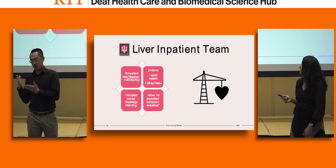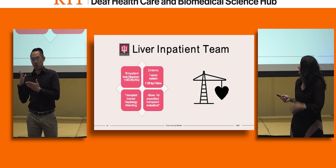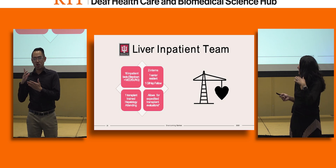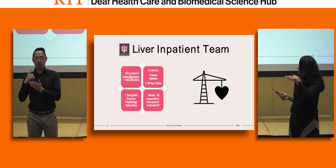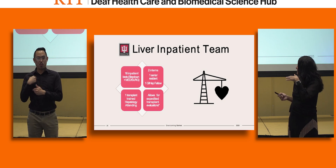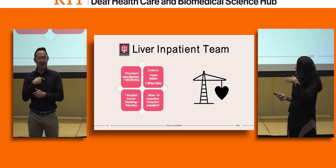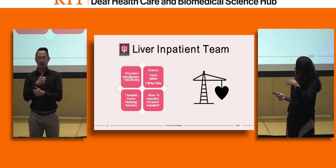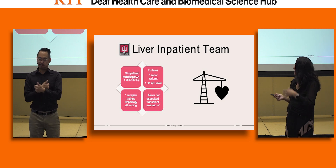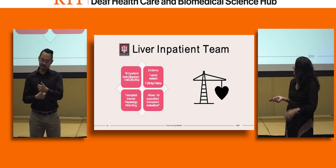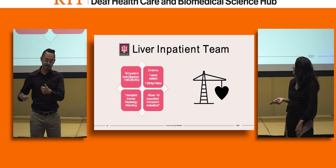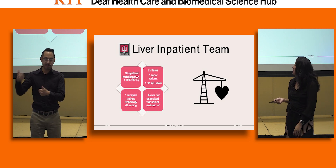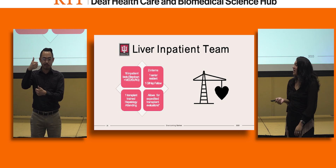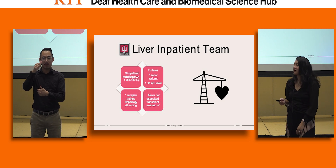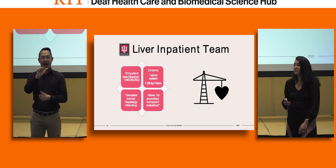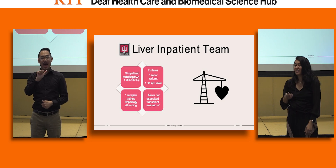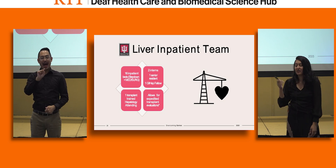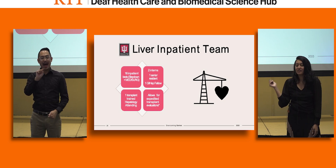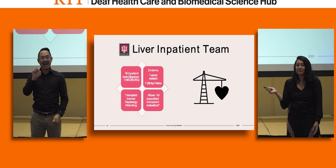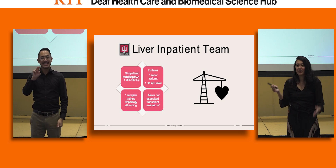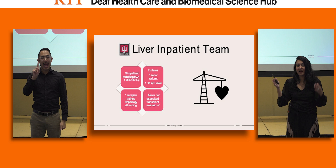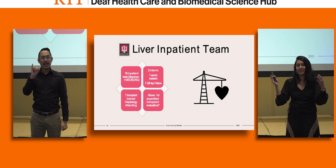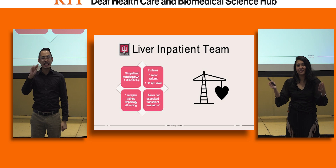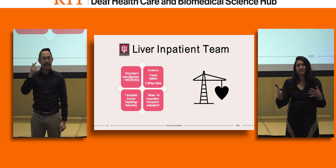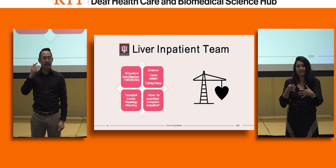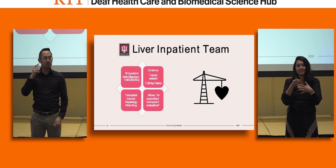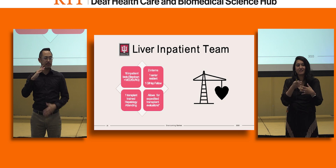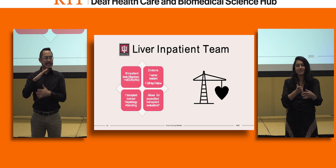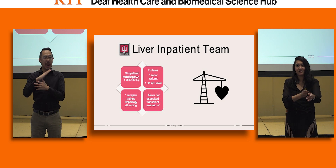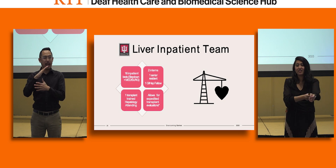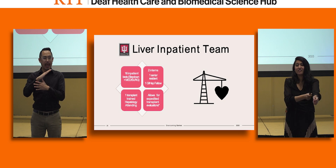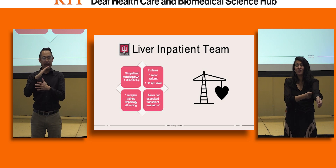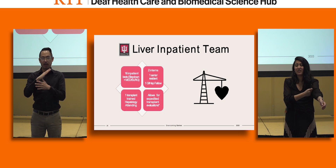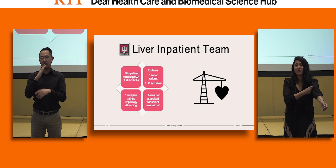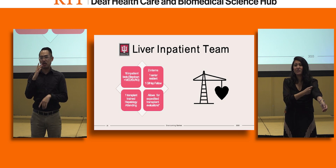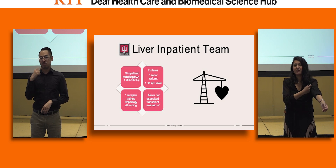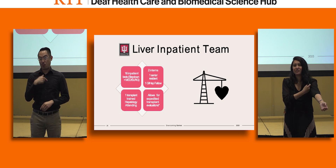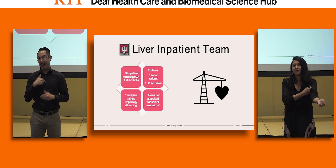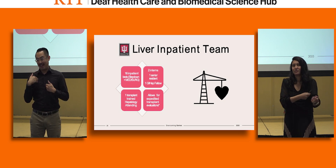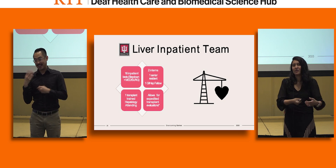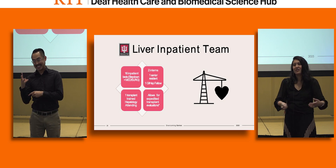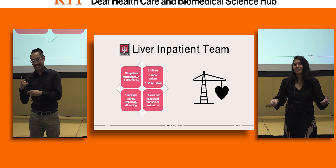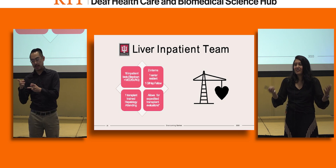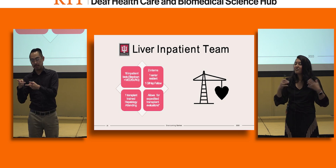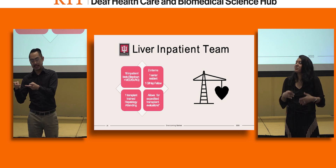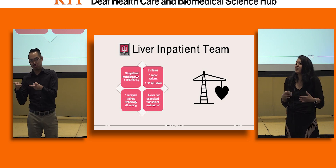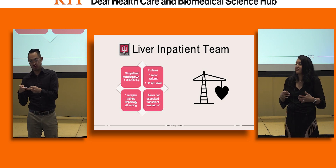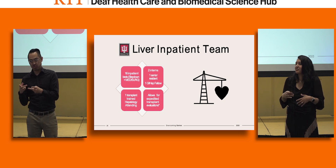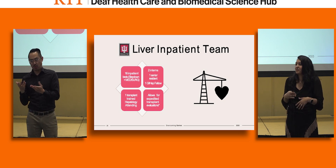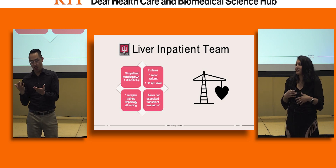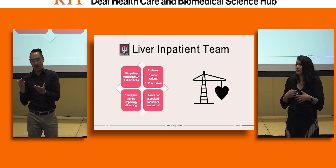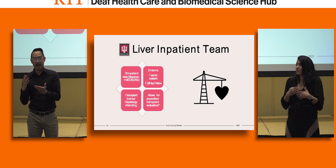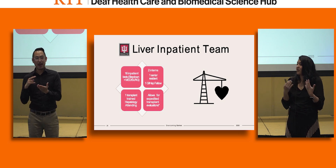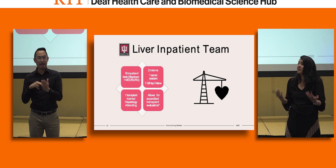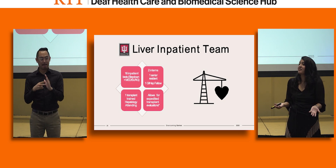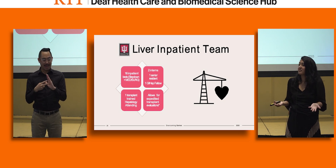is the attending, and because we have these 16 slots, we're able to take in patients who are either chronically ill